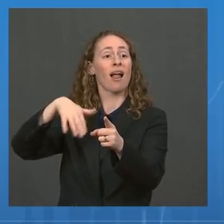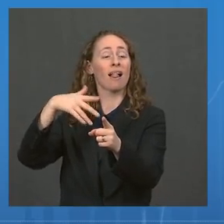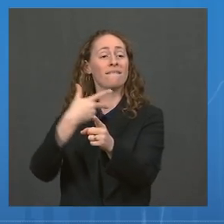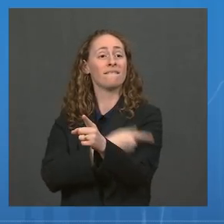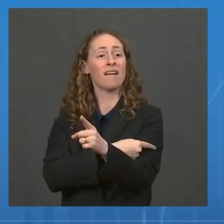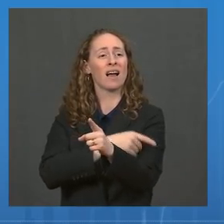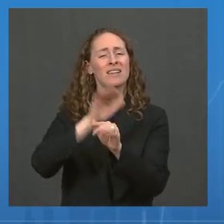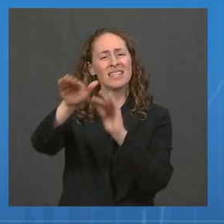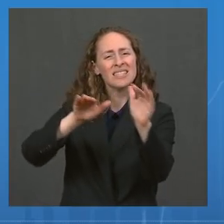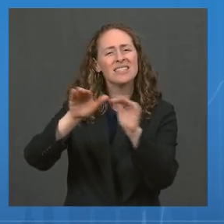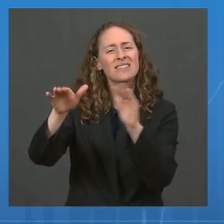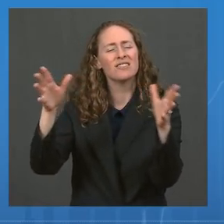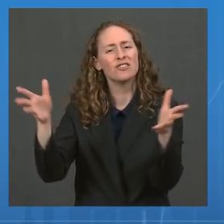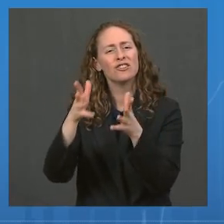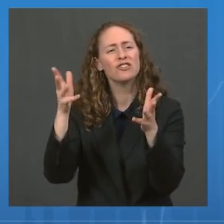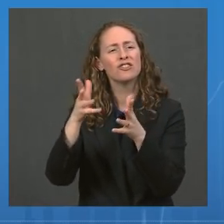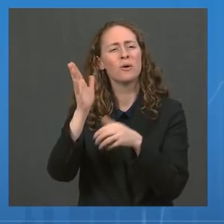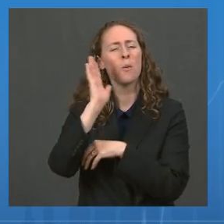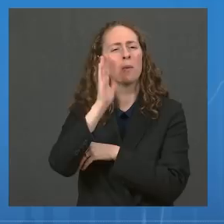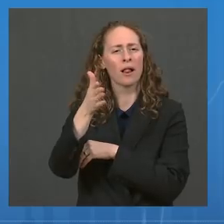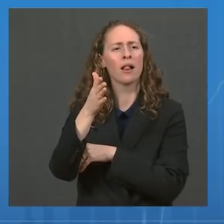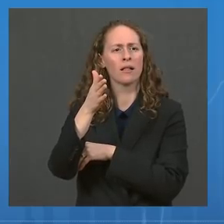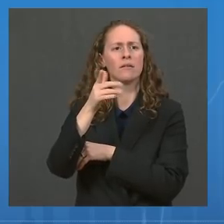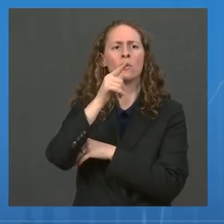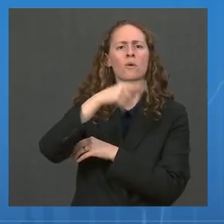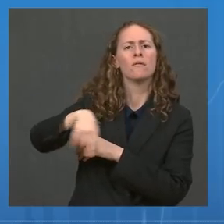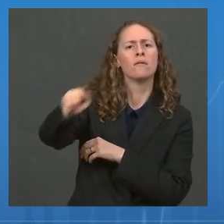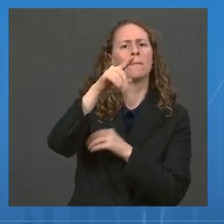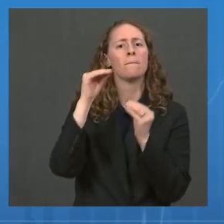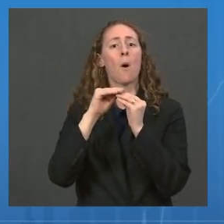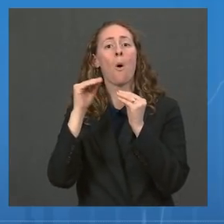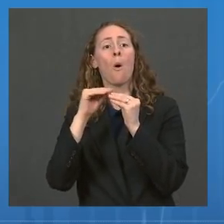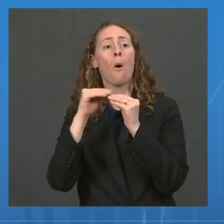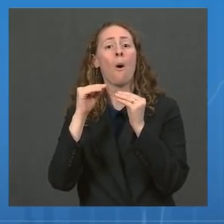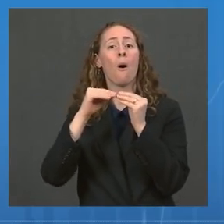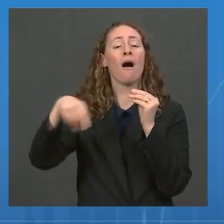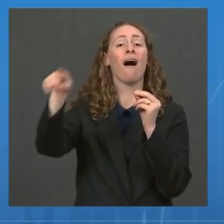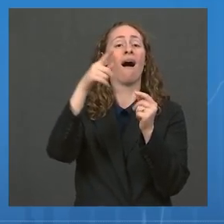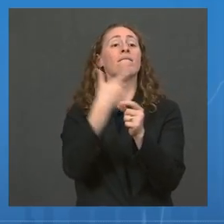the path out of the pandemic. We're making important progress on this front.